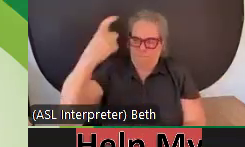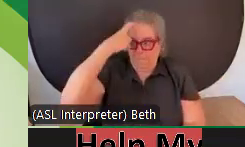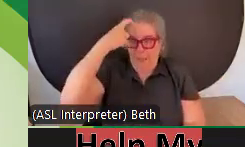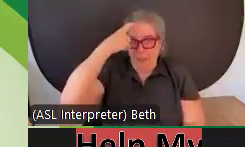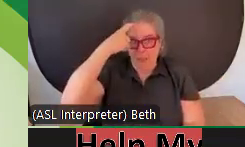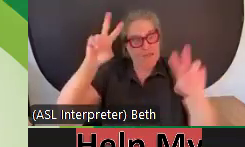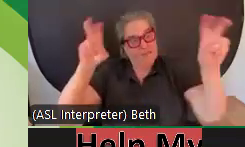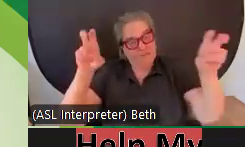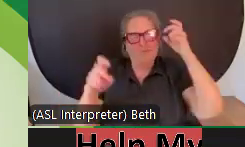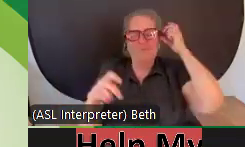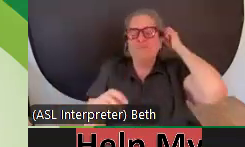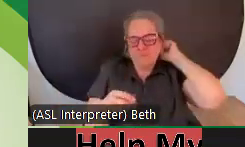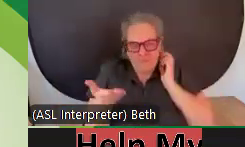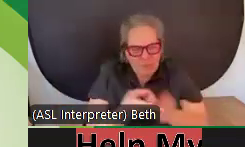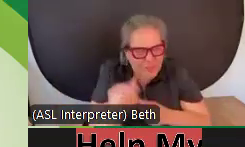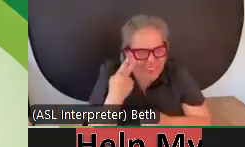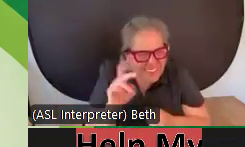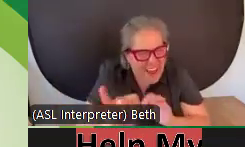Hopefully you've seen this image or one similar to it.